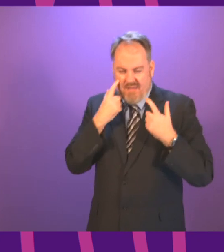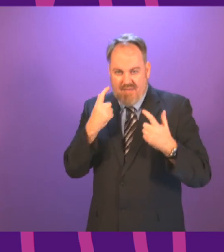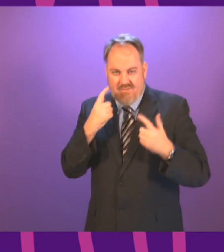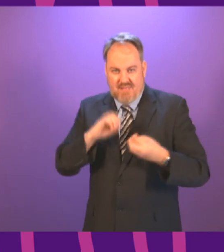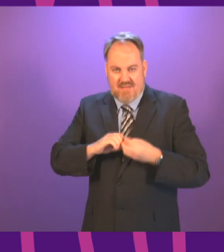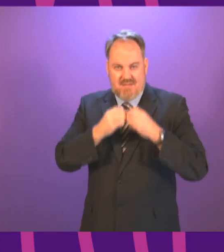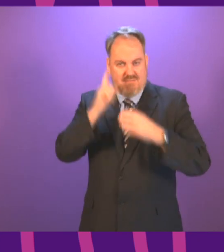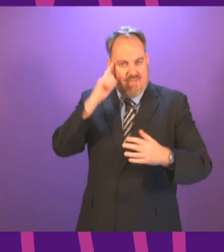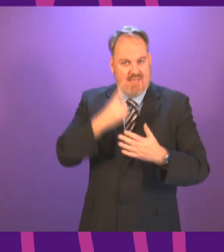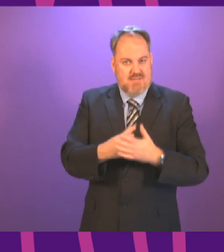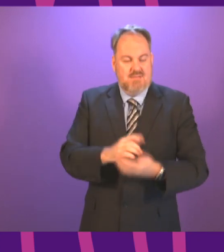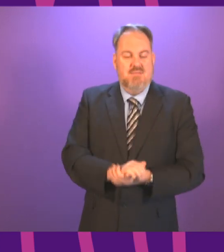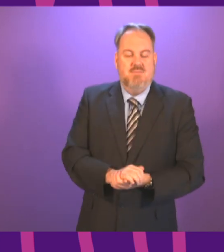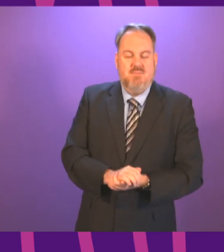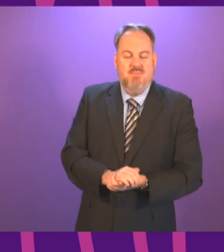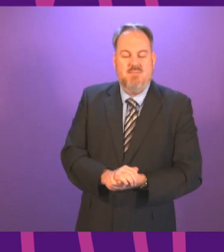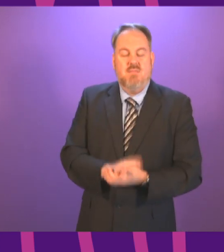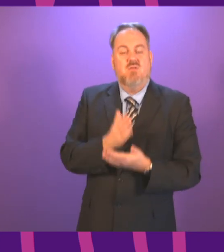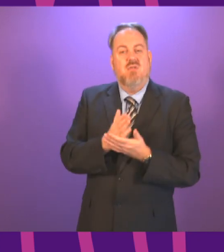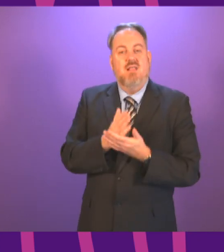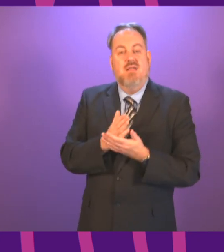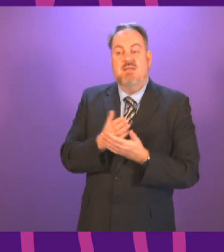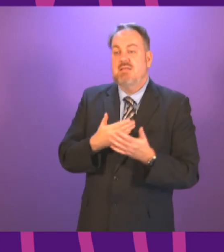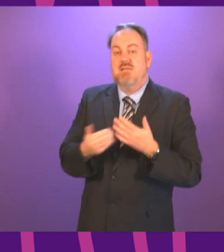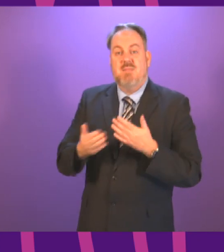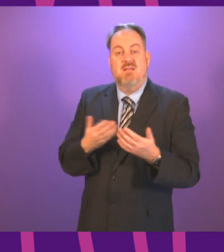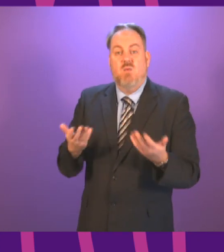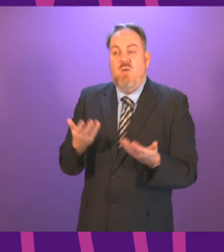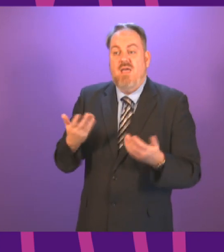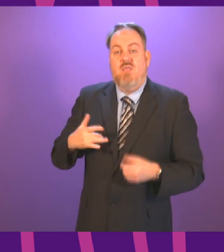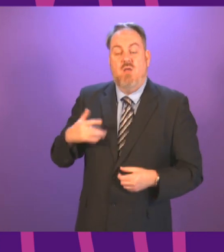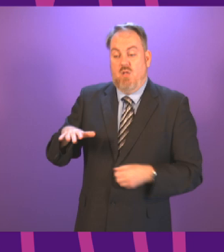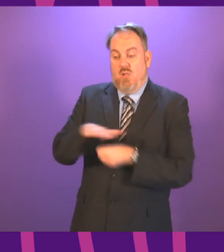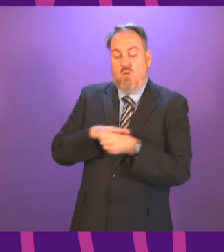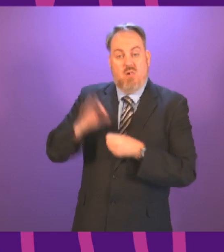We have to consider not just where a particular local authority is in relation to the indicators;